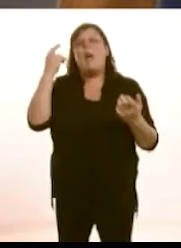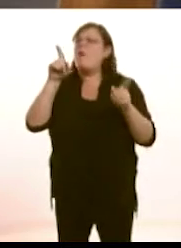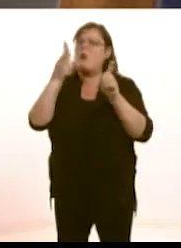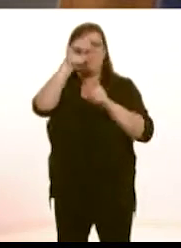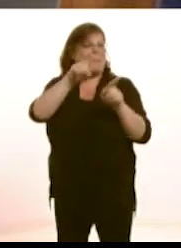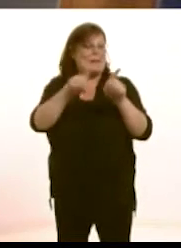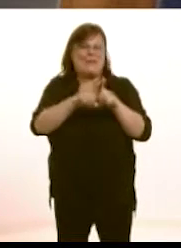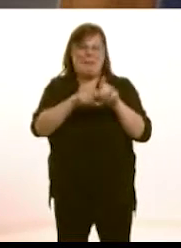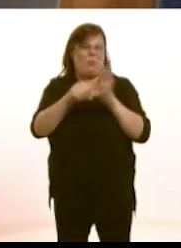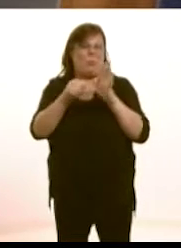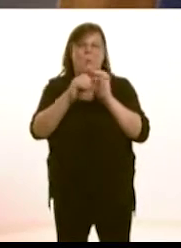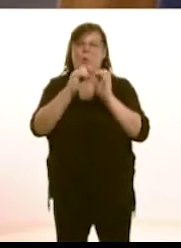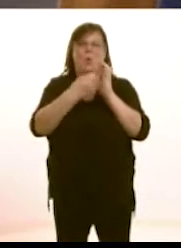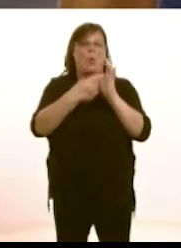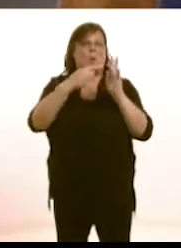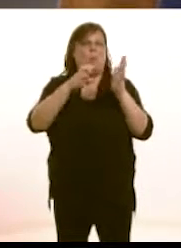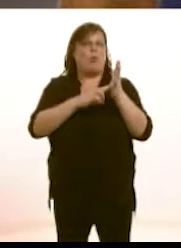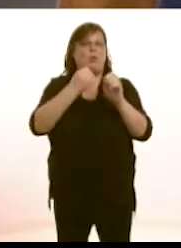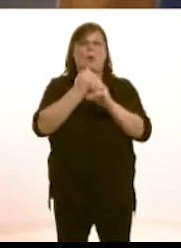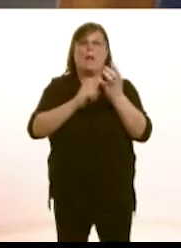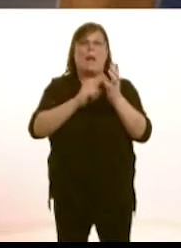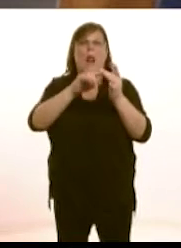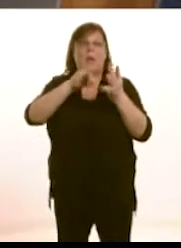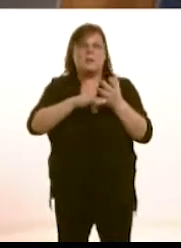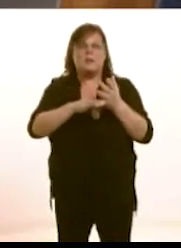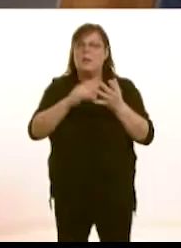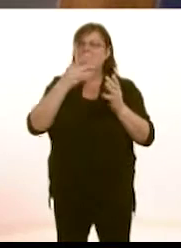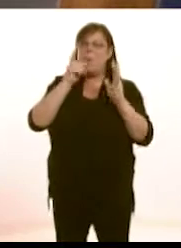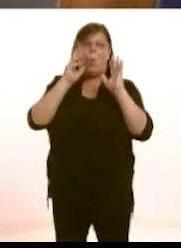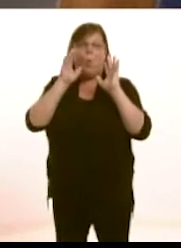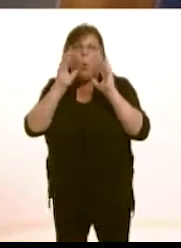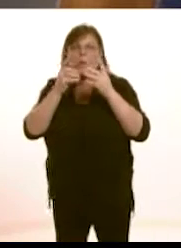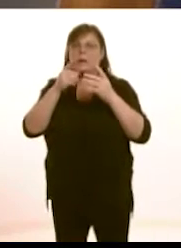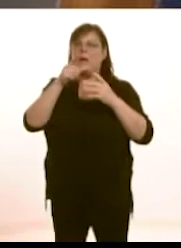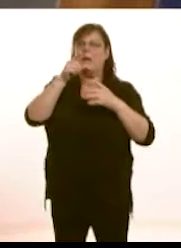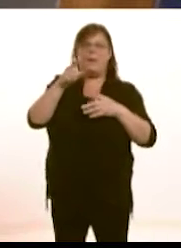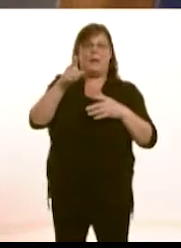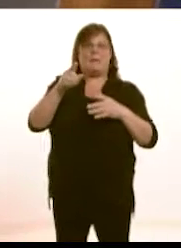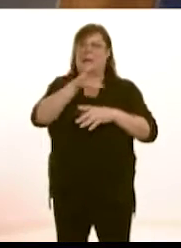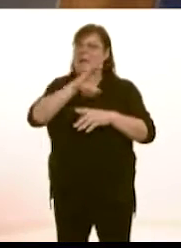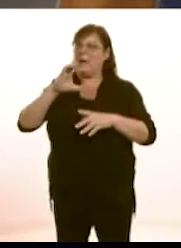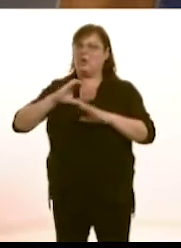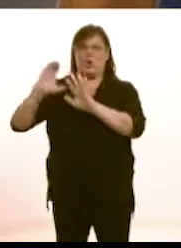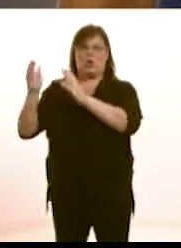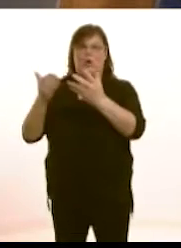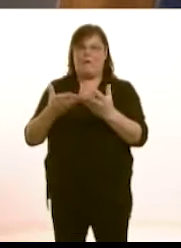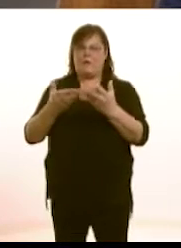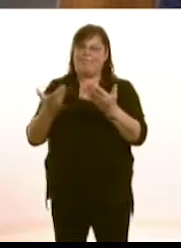I remember itóthat it was going to leave, that colorectal cancer surgery would leave Bronglais, and, as a result, things would be far worse.